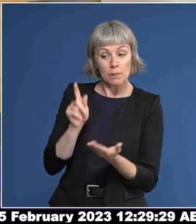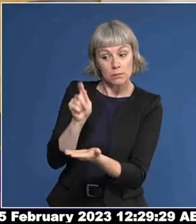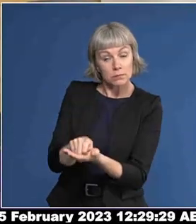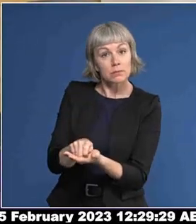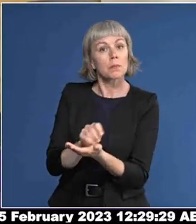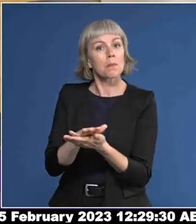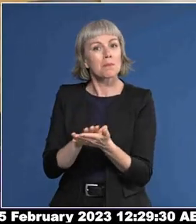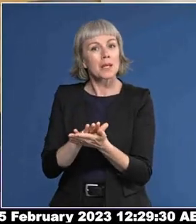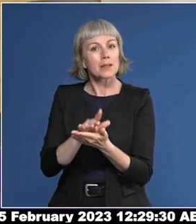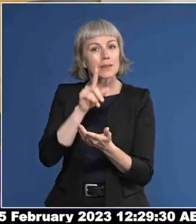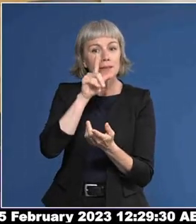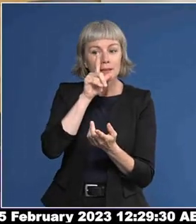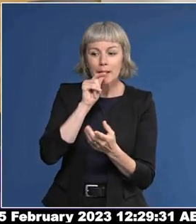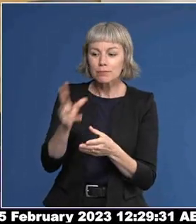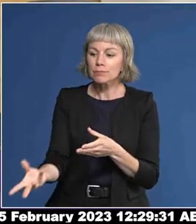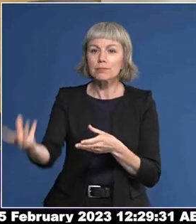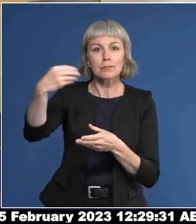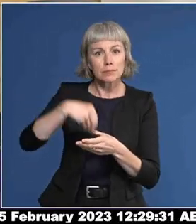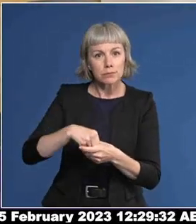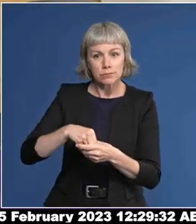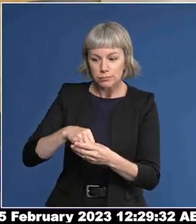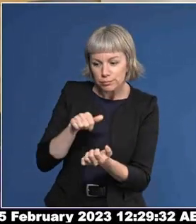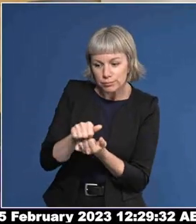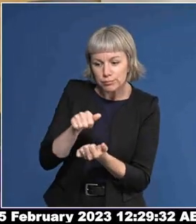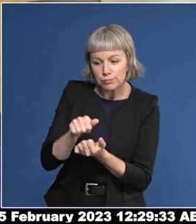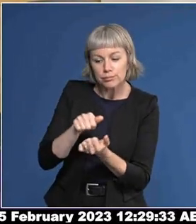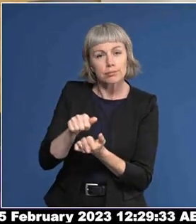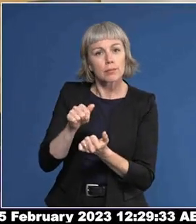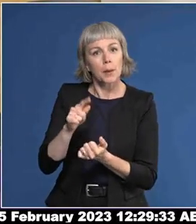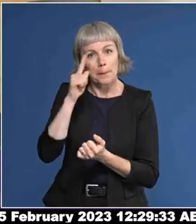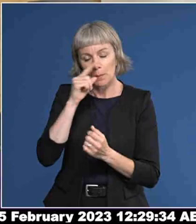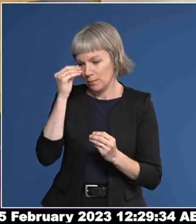on leadership roles, including as company directors? Are you all aware of that program?